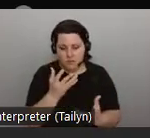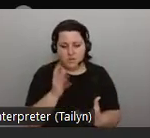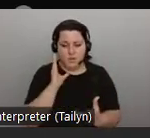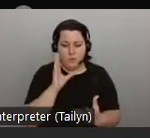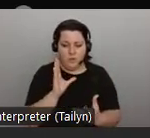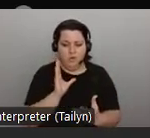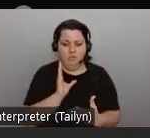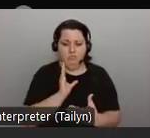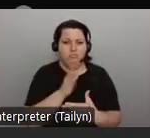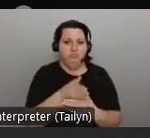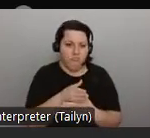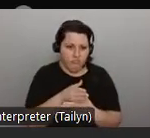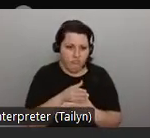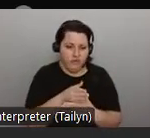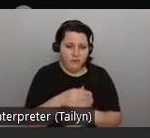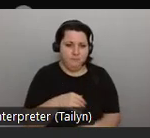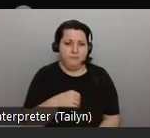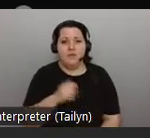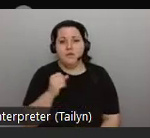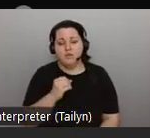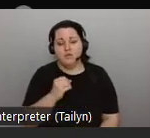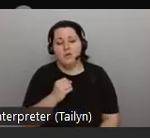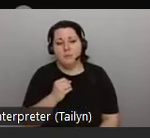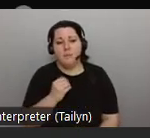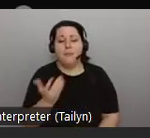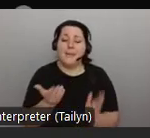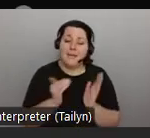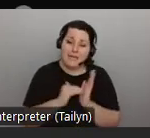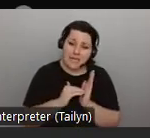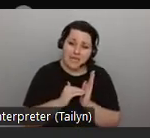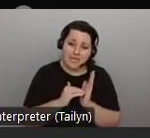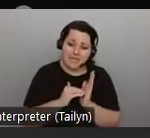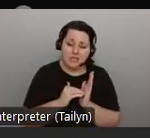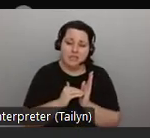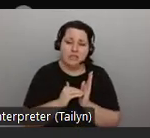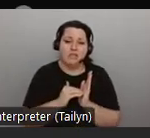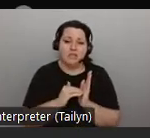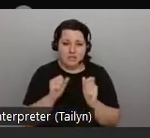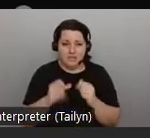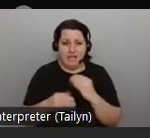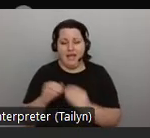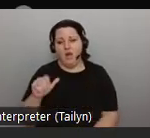Without adding a whole lot of extra information is going to interfere with the understanding. So again,